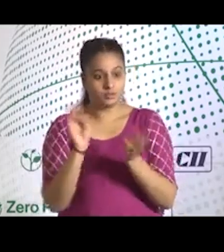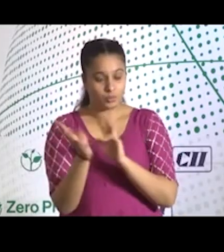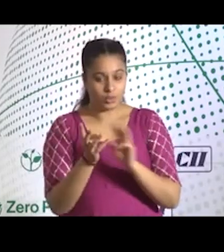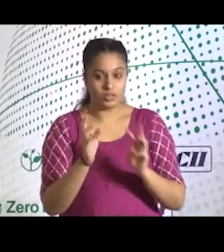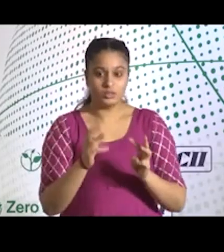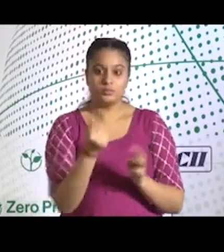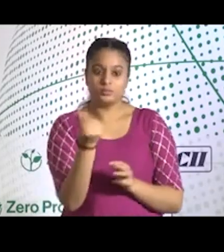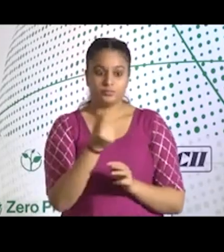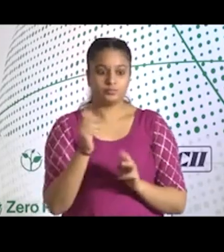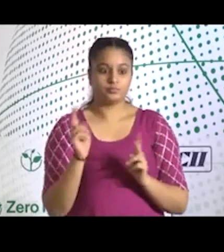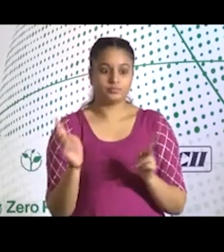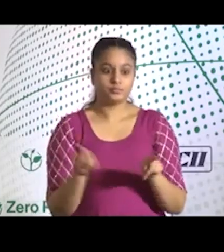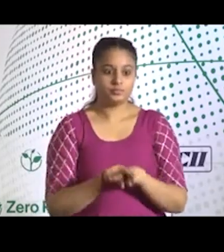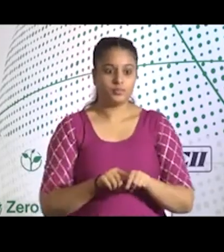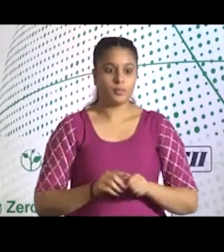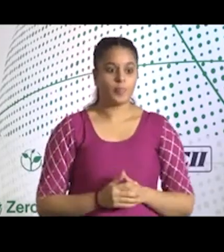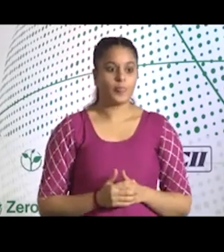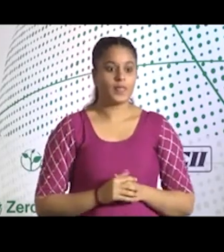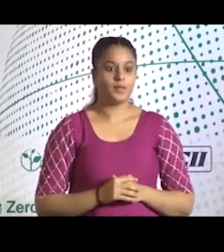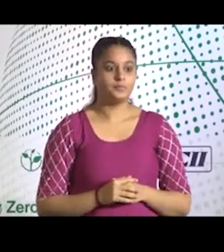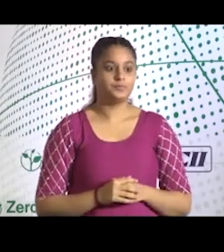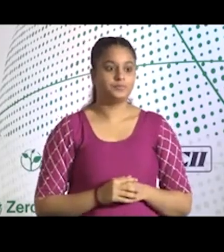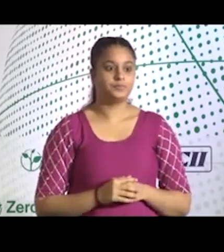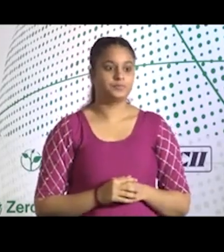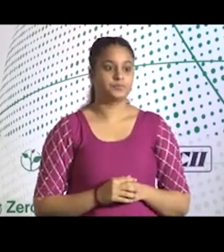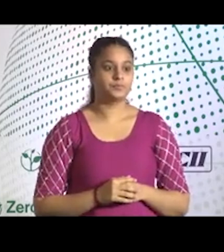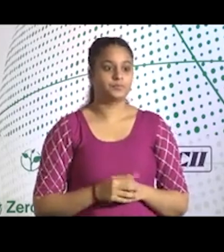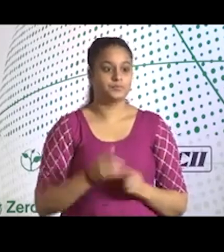Then we could not in a particular video of the sign language